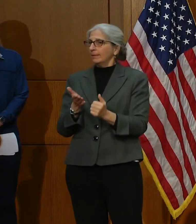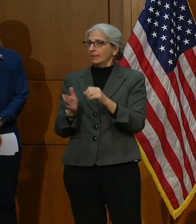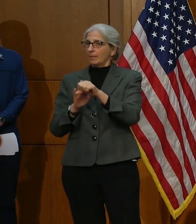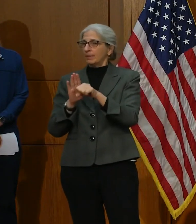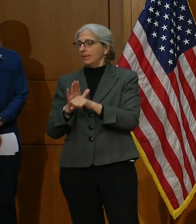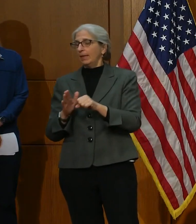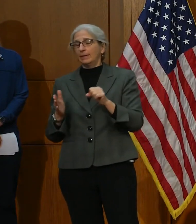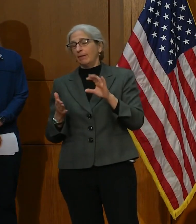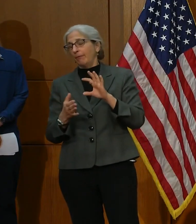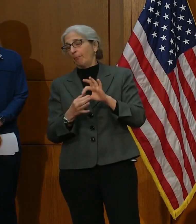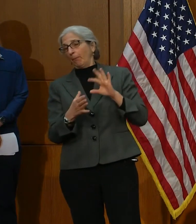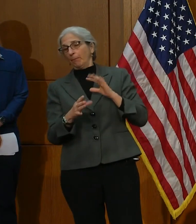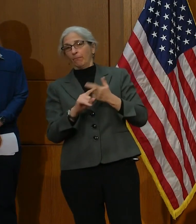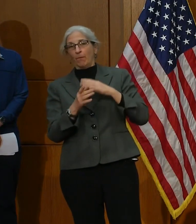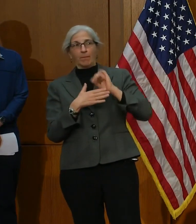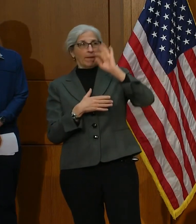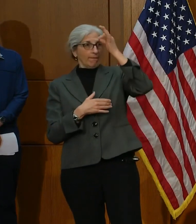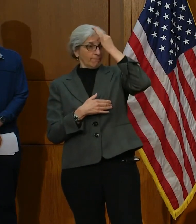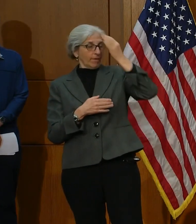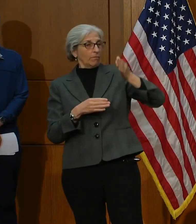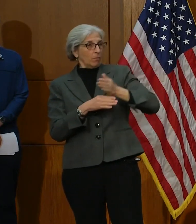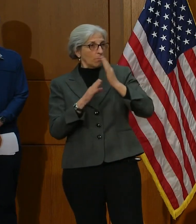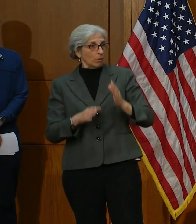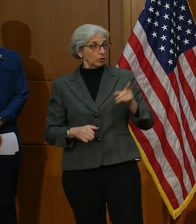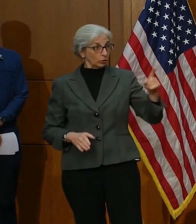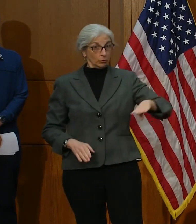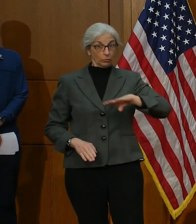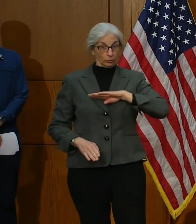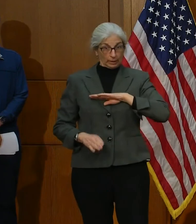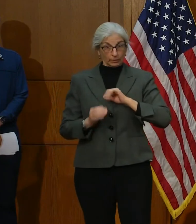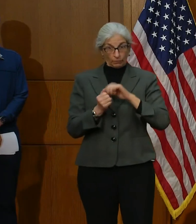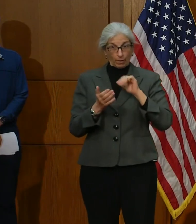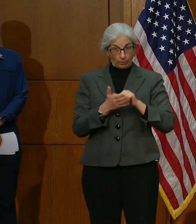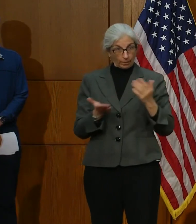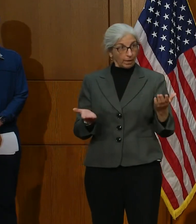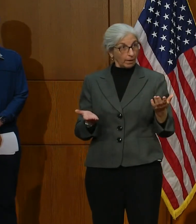NORTHERN I KNOW THAT SOME STATES HAVE OPTED OUT OF THAT FEDERAL PARTNERSHIP. ARE YOU SATISFIED WITH THE PROGRESS AND